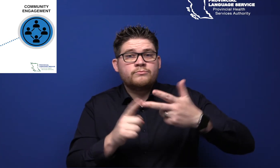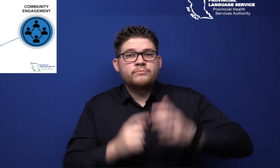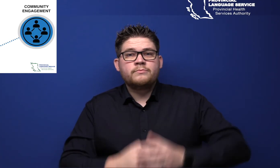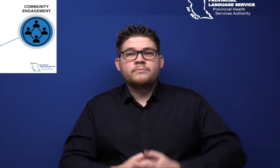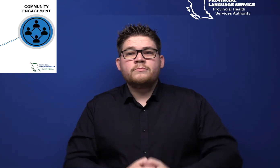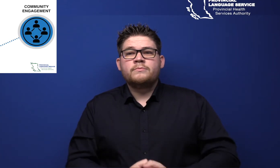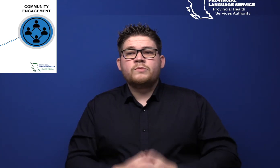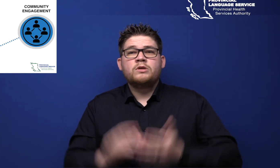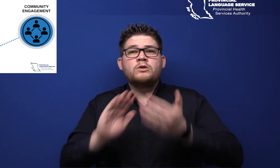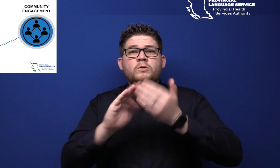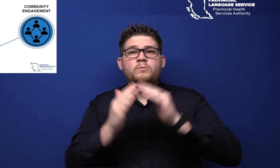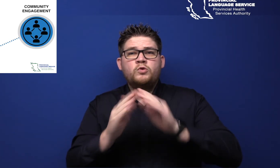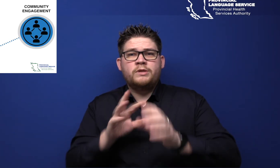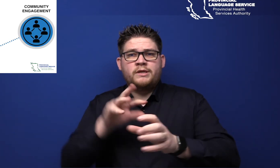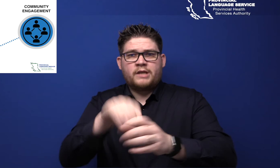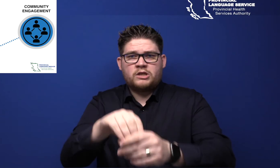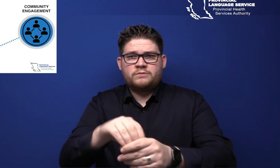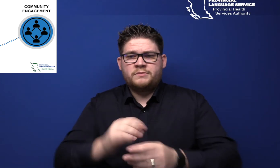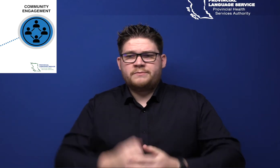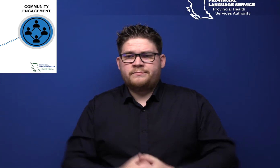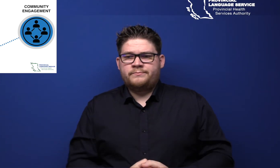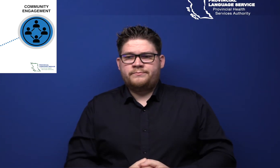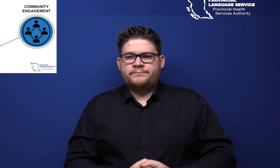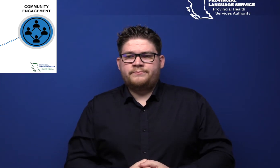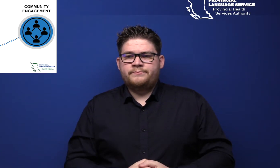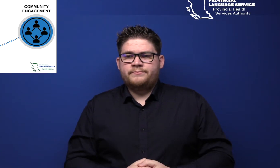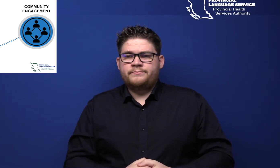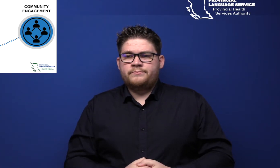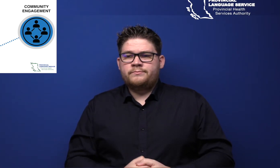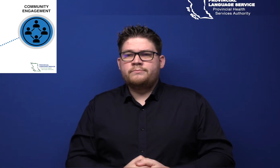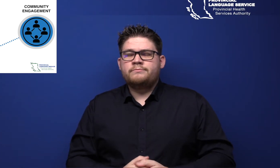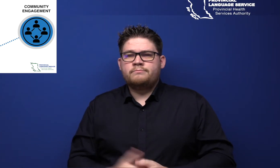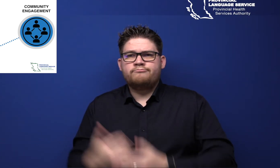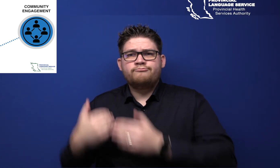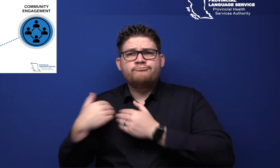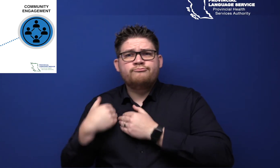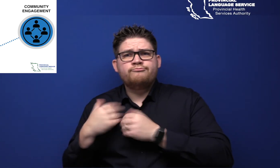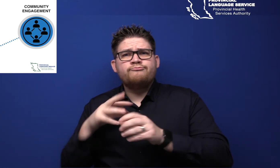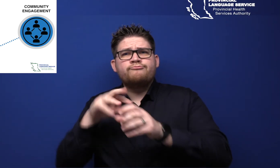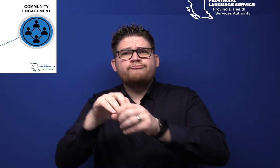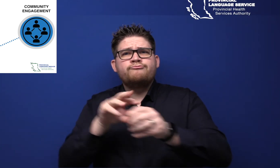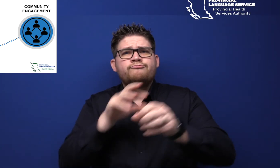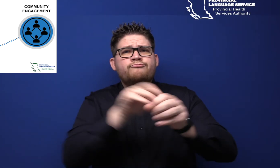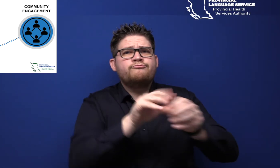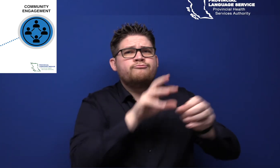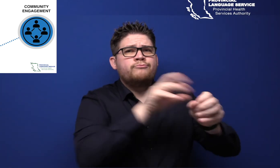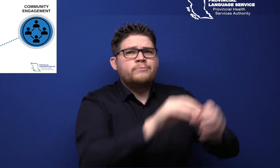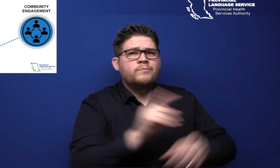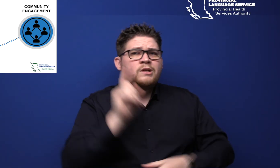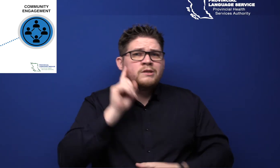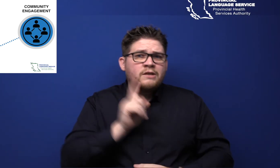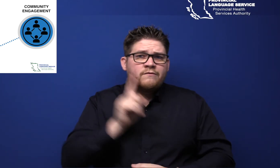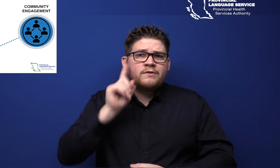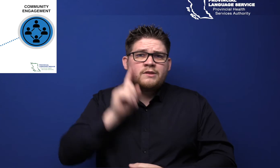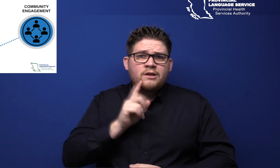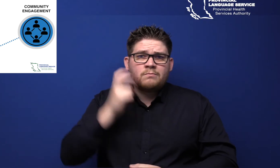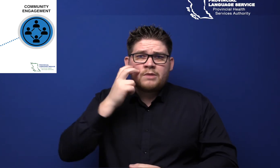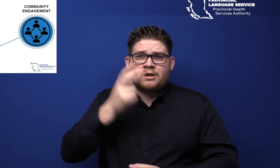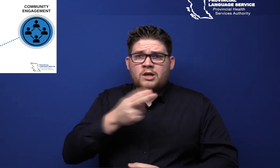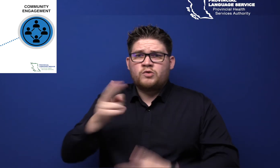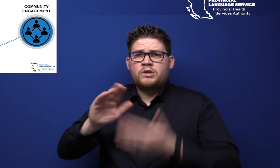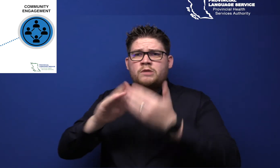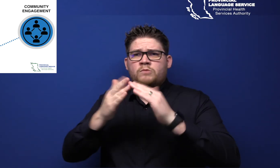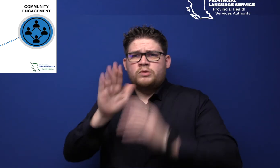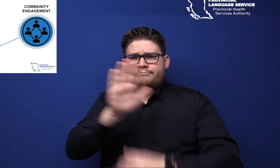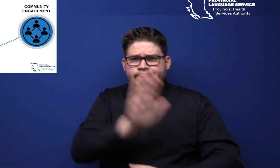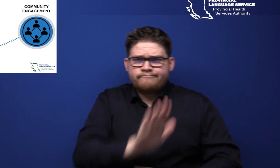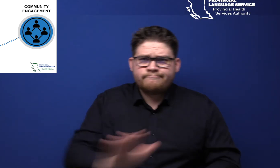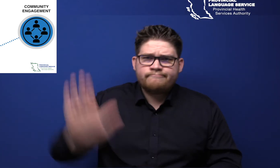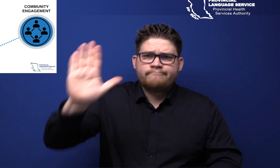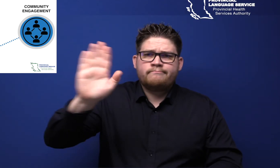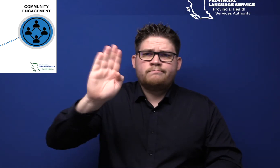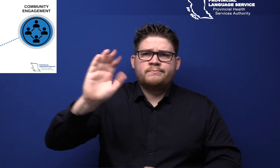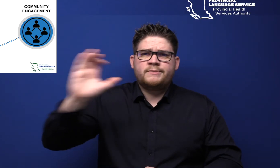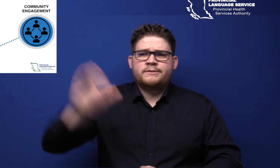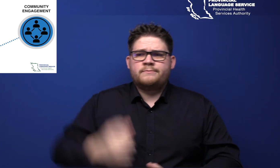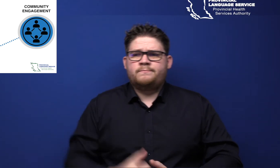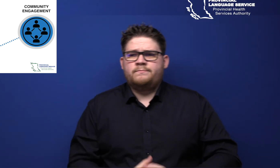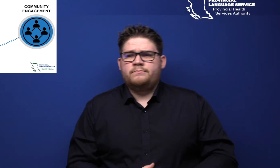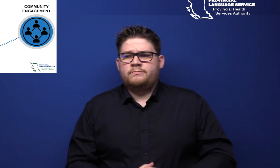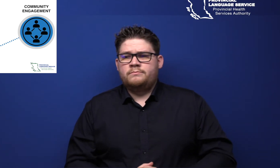THE THIRD AREA IS COMMUNITY ENGAGEMENT. I ENGAGE WITH DEAF, DEAF-BLIND AND HARD OF HEARING